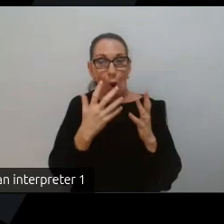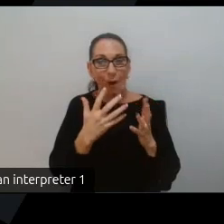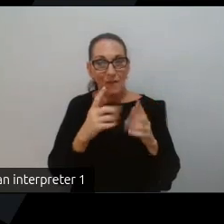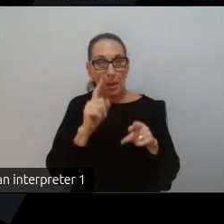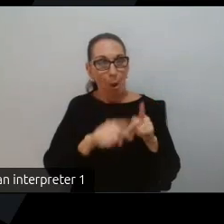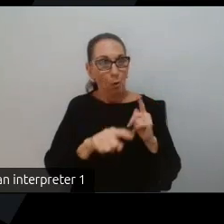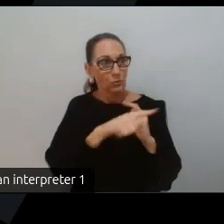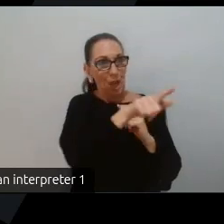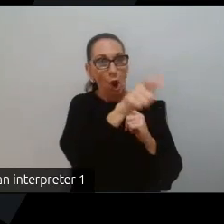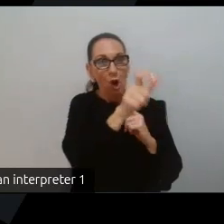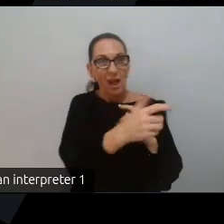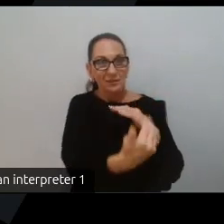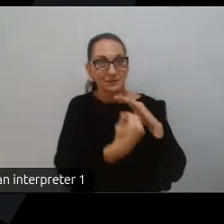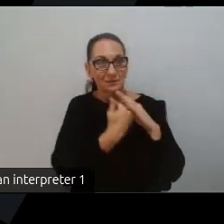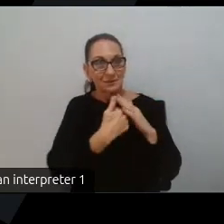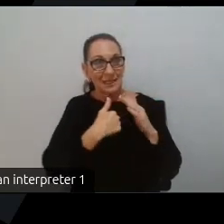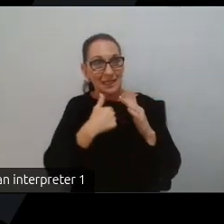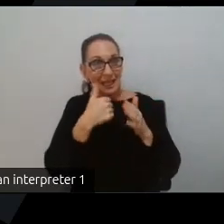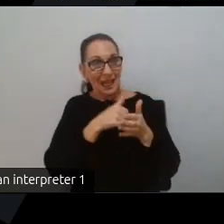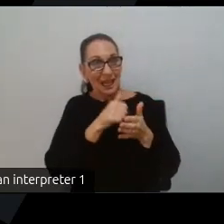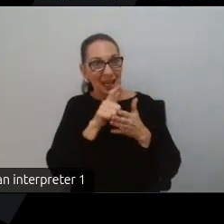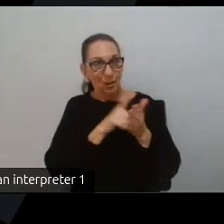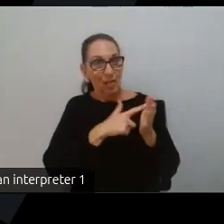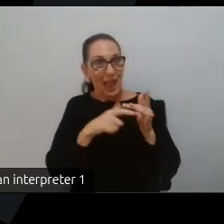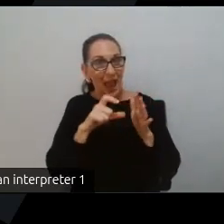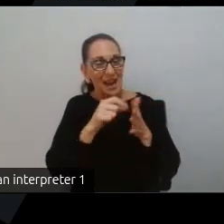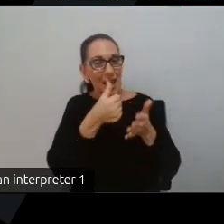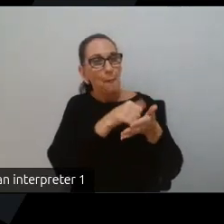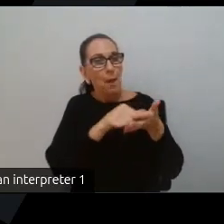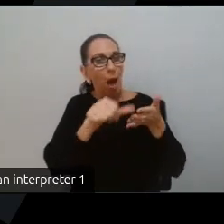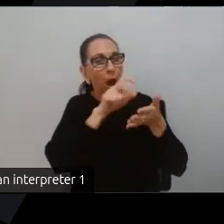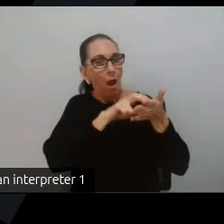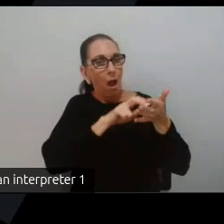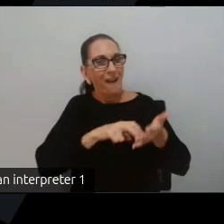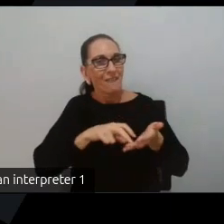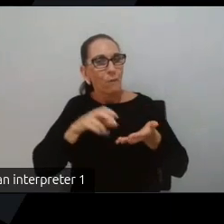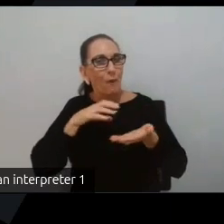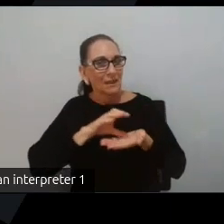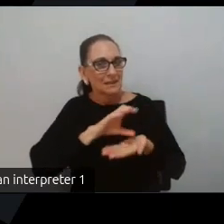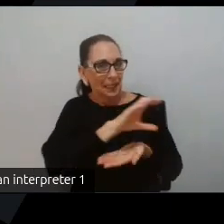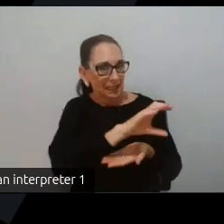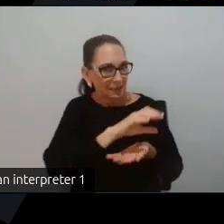to legal aid and make an application for funding. When a person applies to legal aid for family